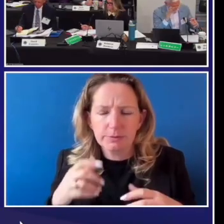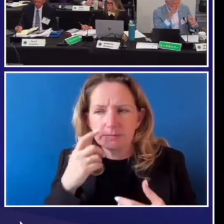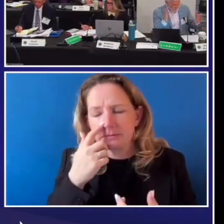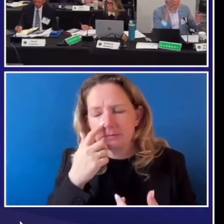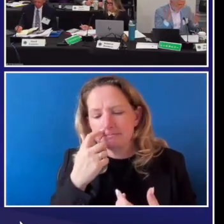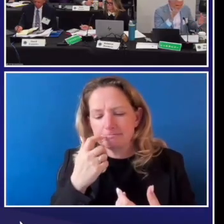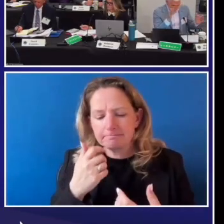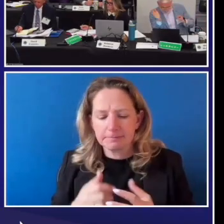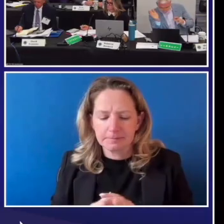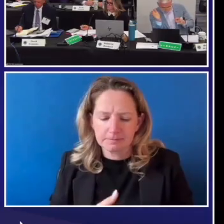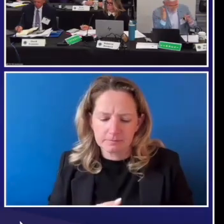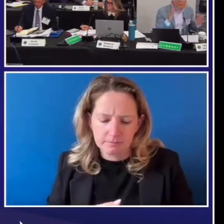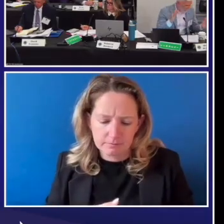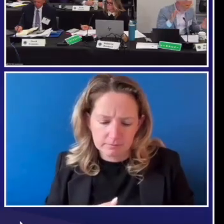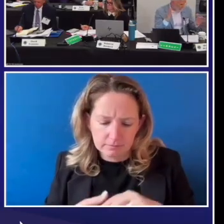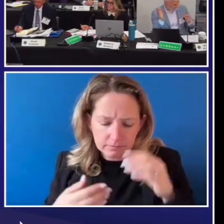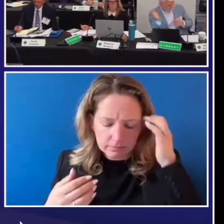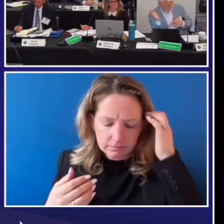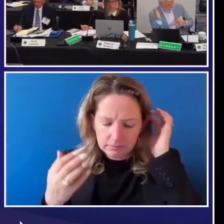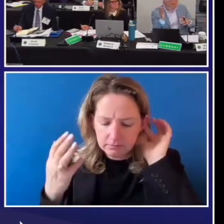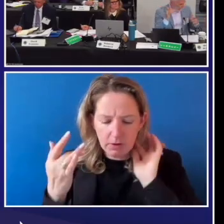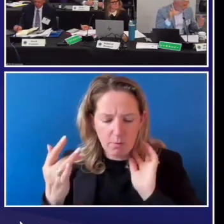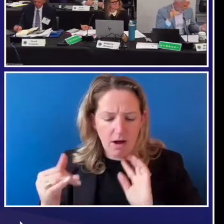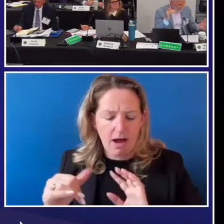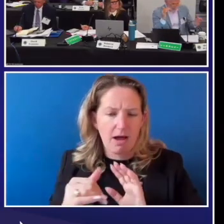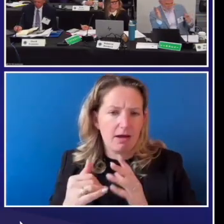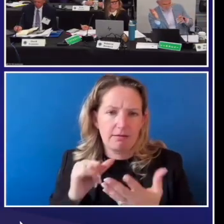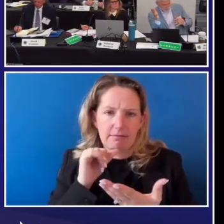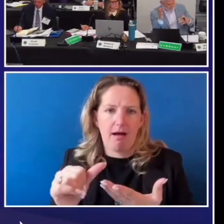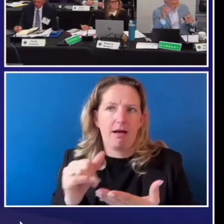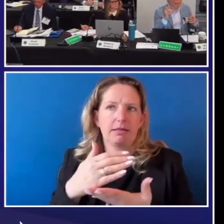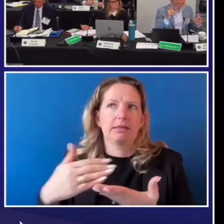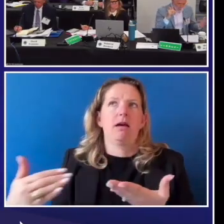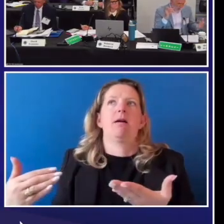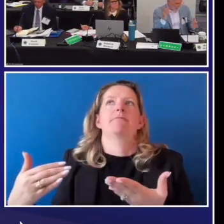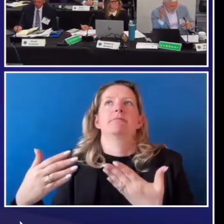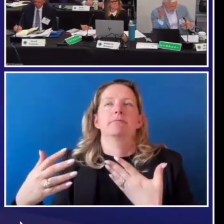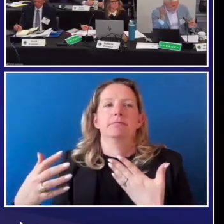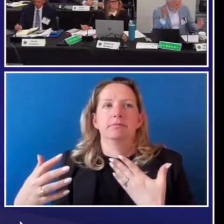some area for a secretary to make some kind of qualitative decisions?